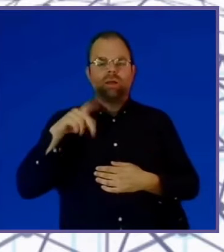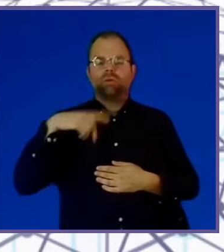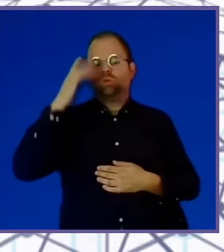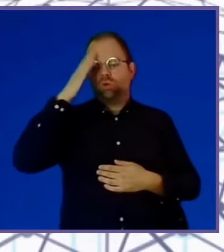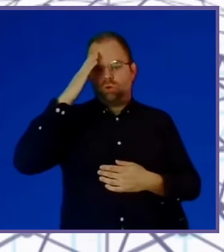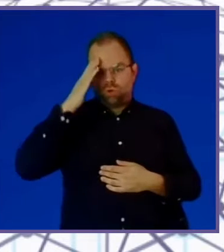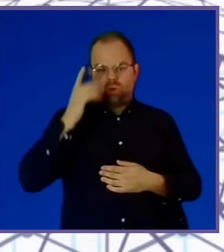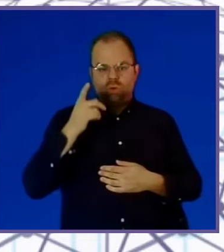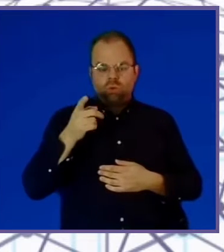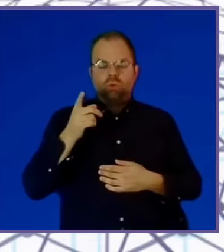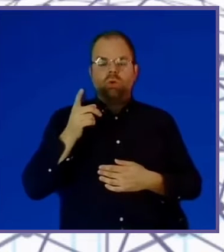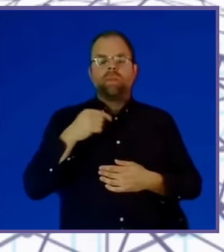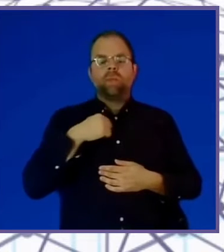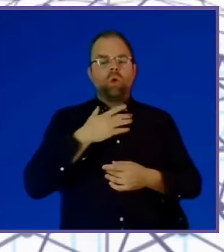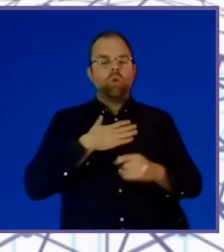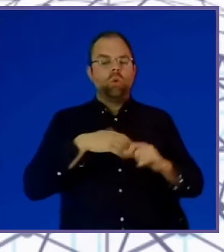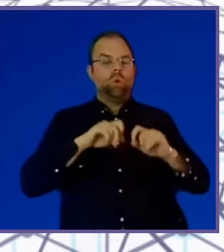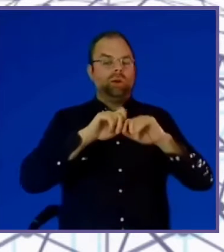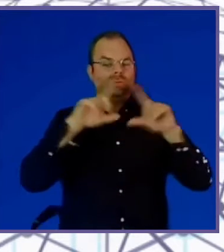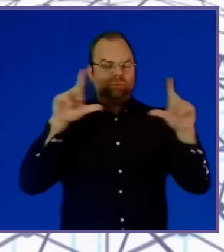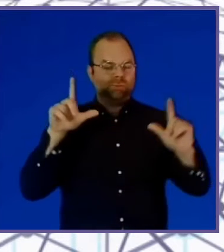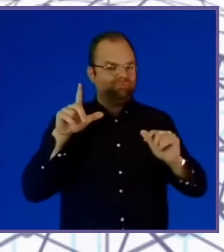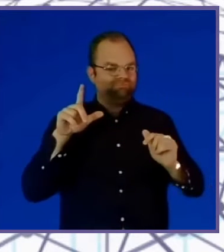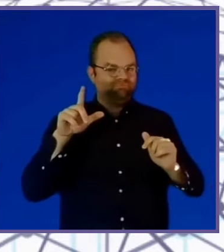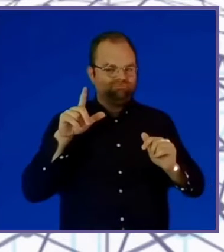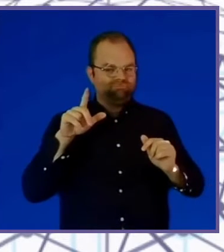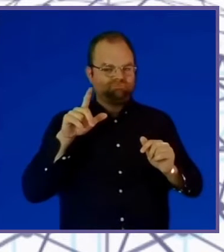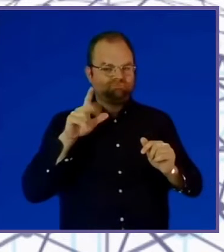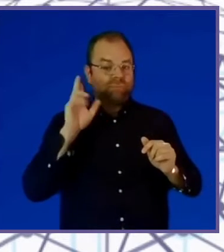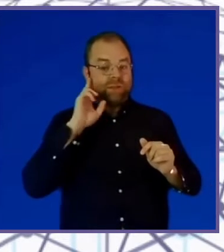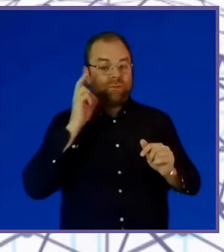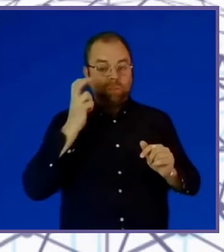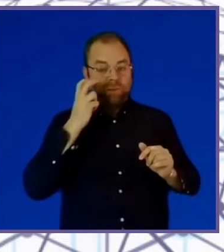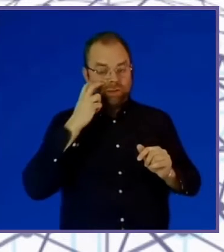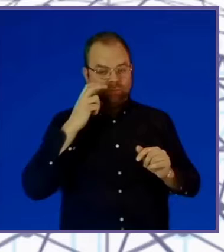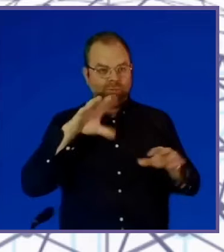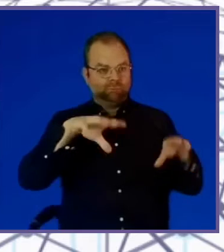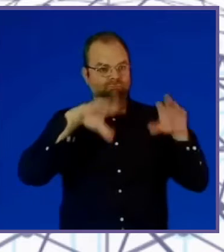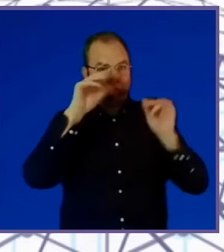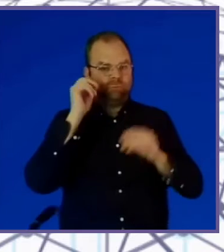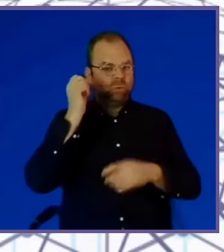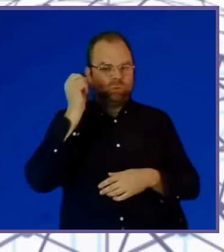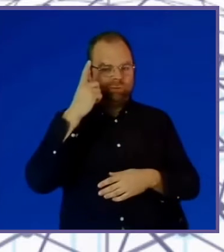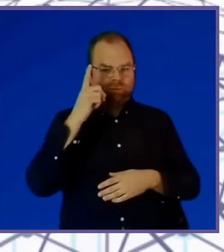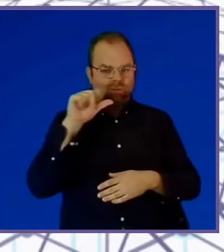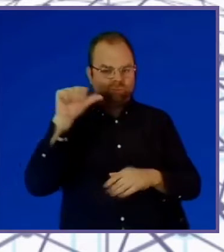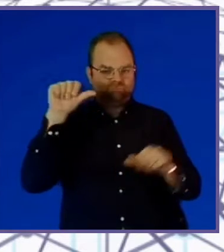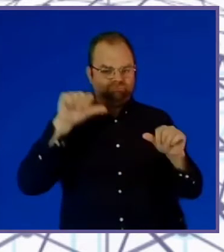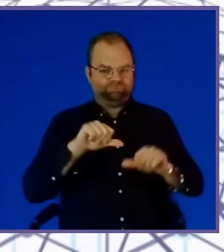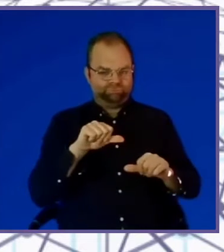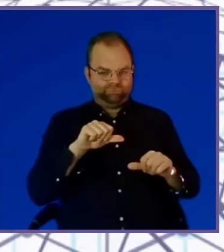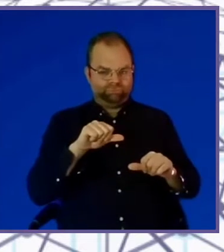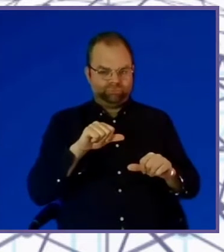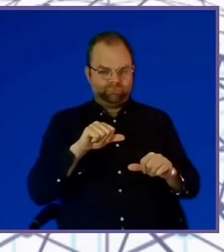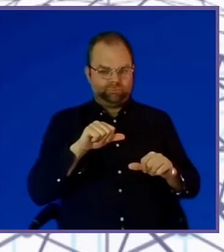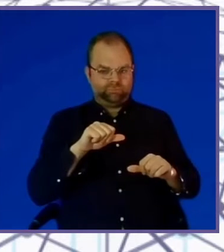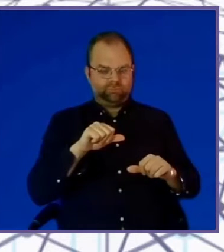Around two or three years ago, there was a conspiracy theory on TikTok,